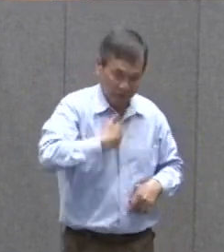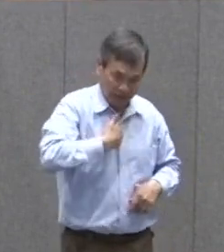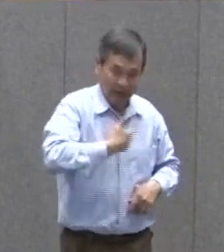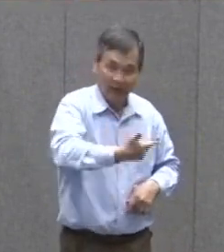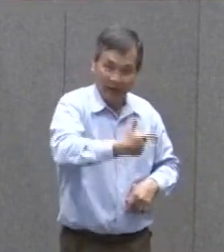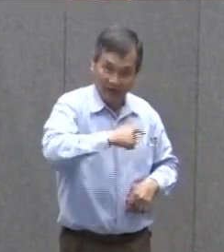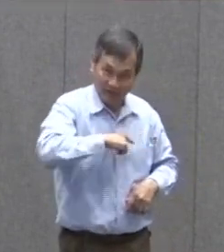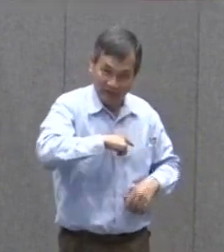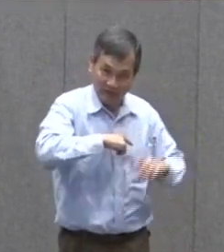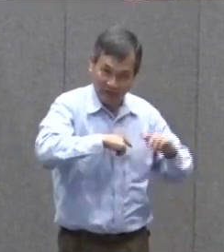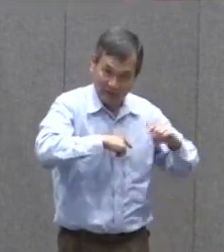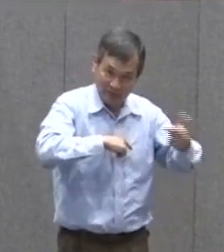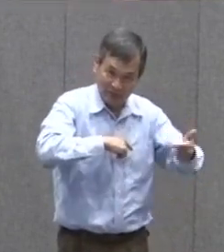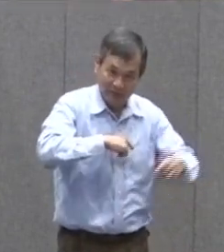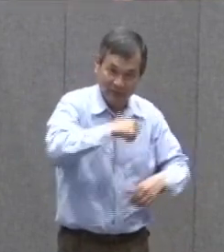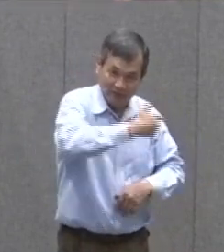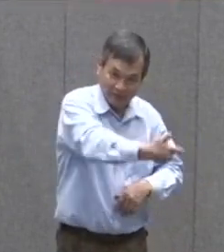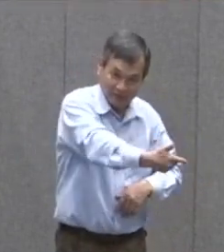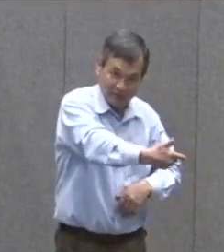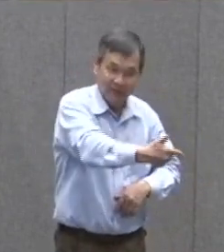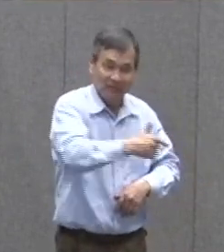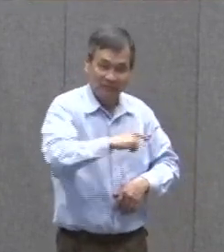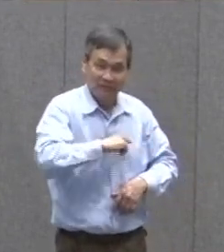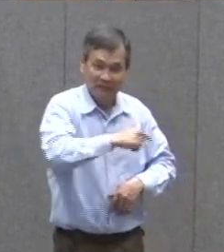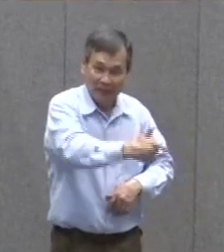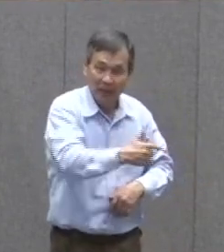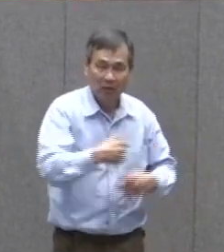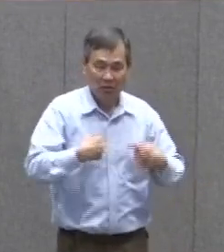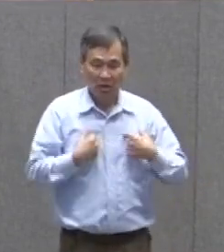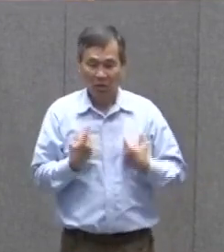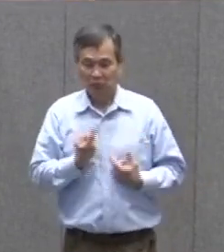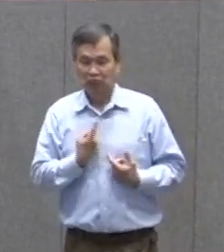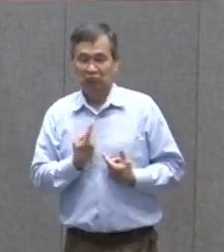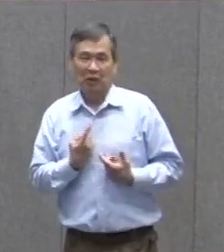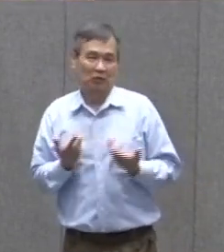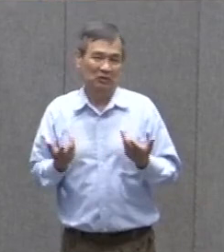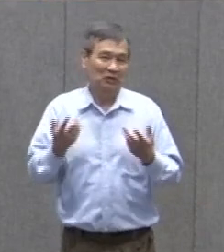I'm playing by myself today, but maybe you're luck and you get to play with somebody at home.